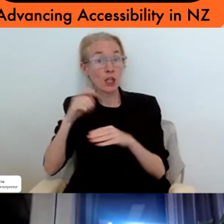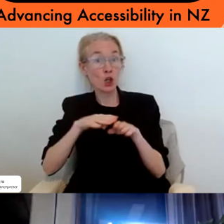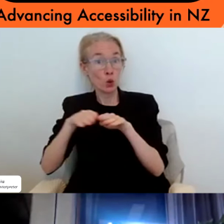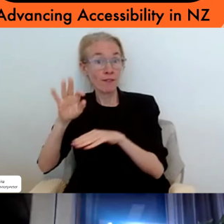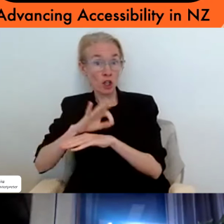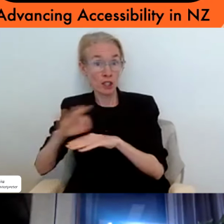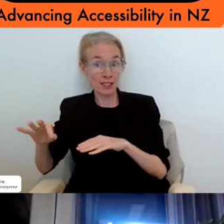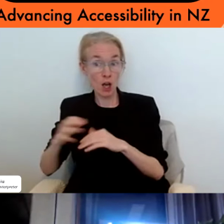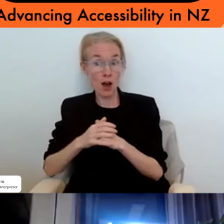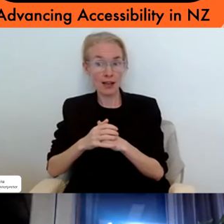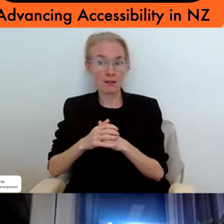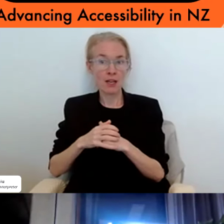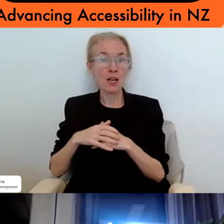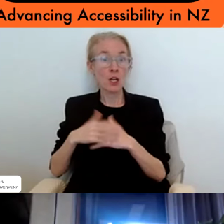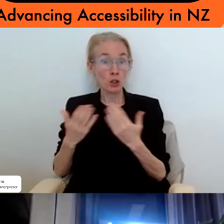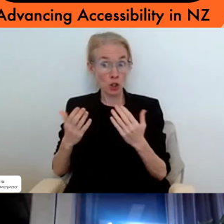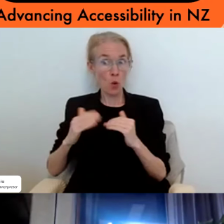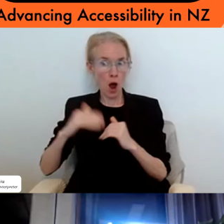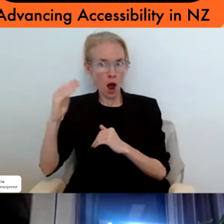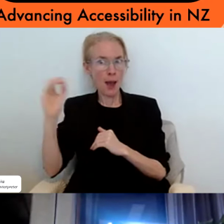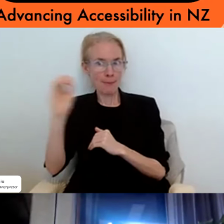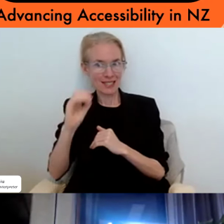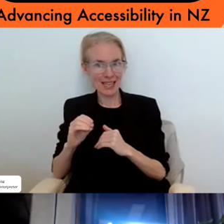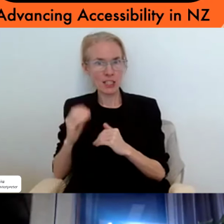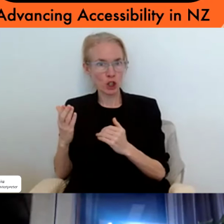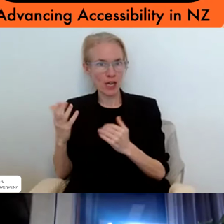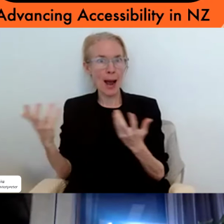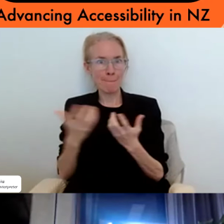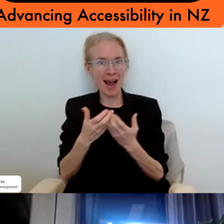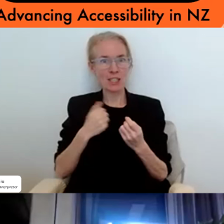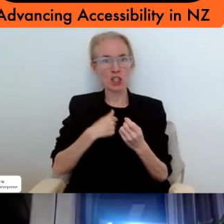designed to a Lifemark standard. And in an environment which actually